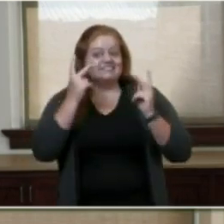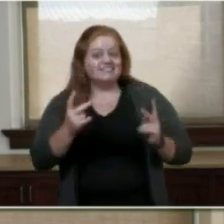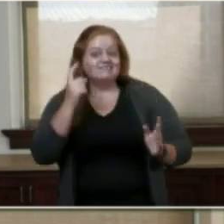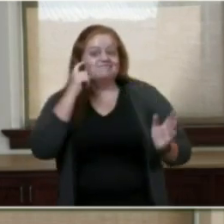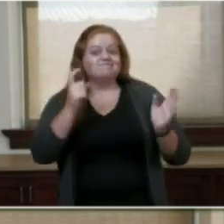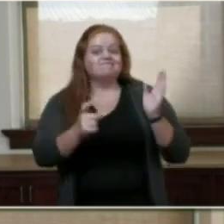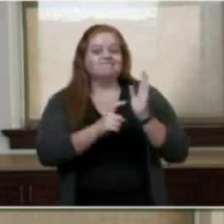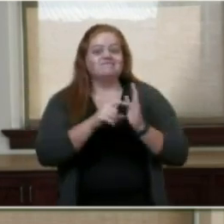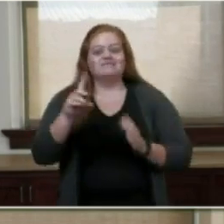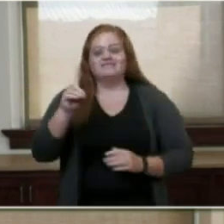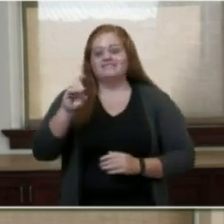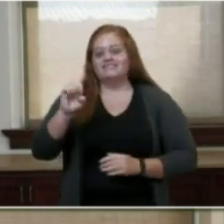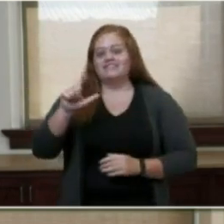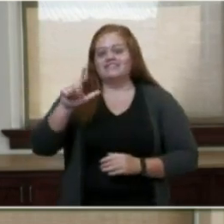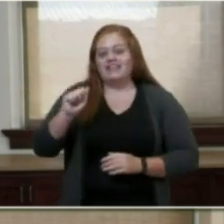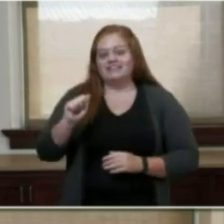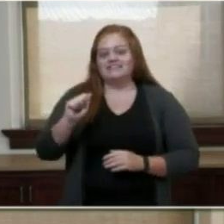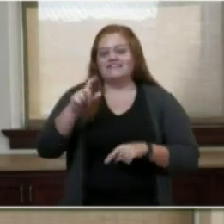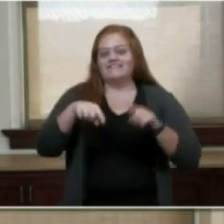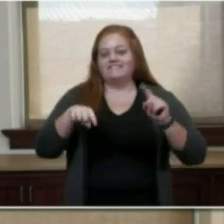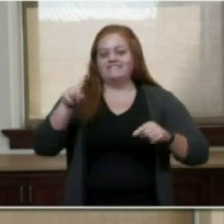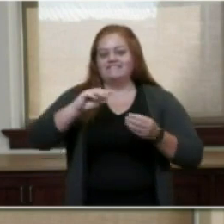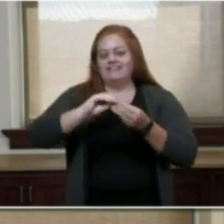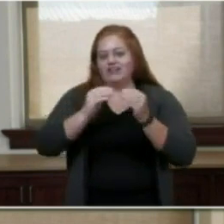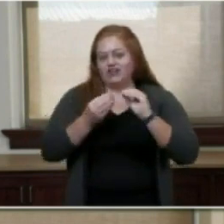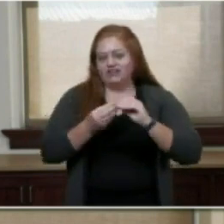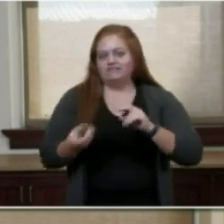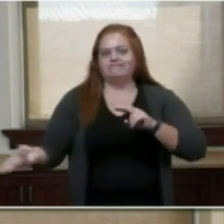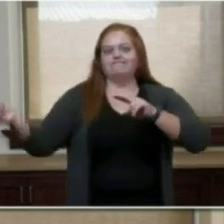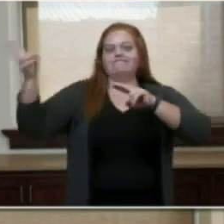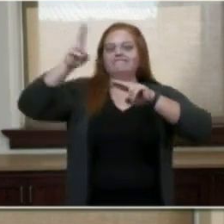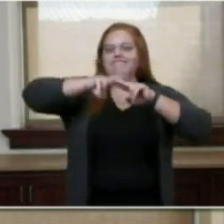the delta variant. The fact is the numbers have gone up over the last few